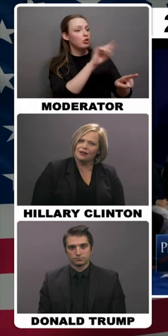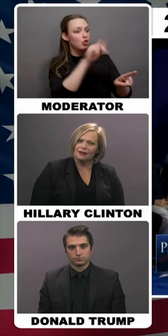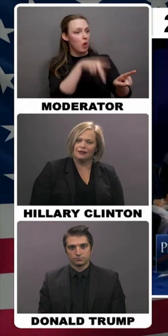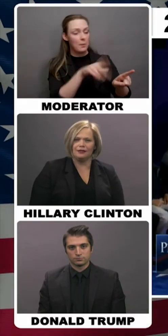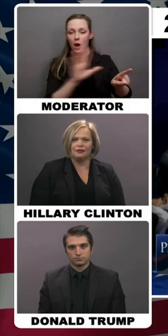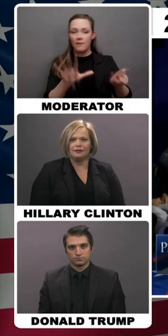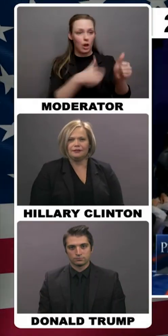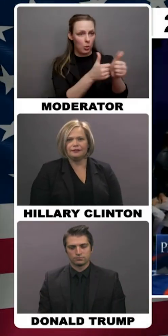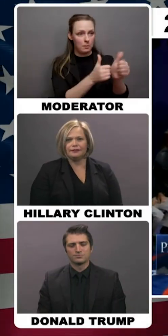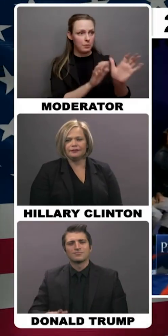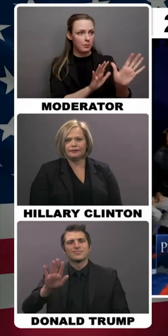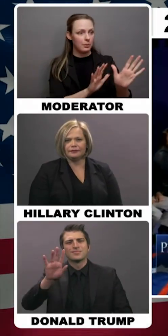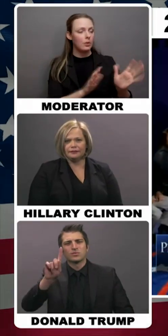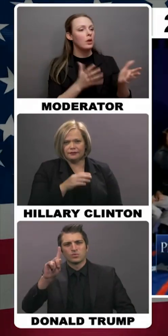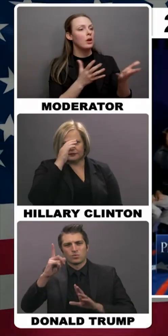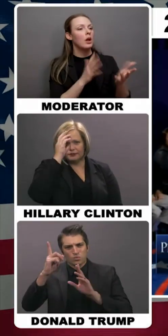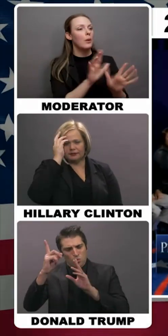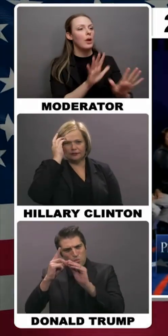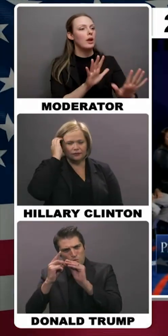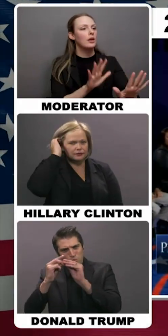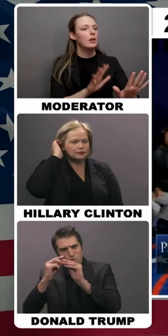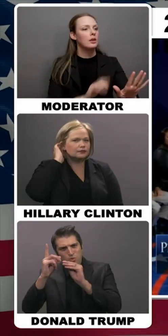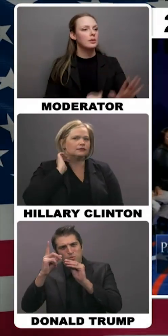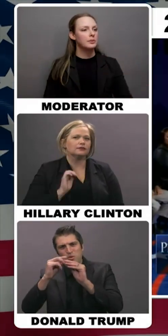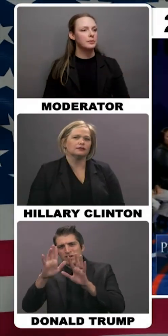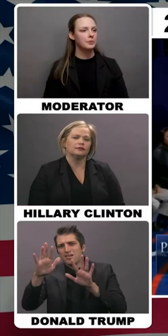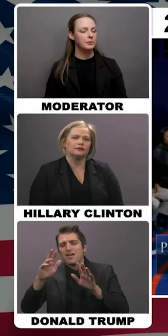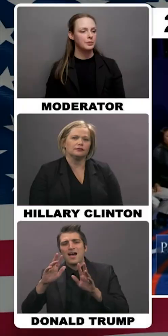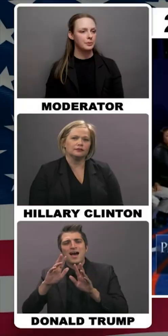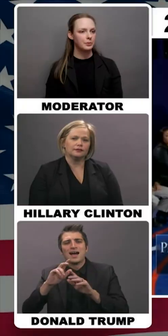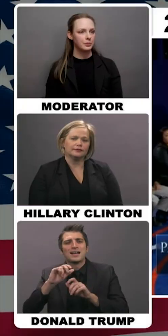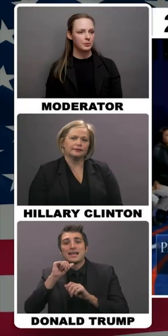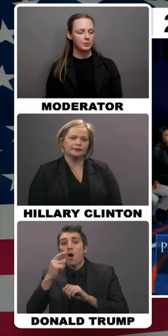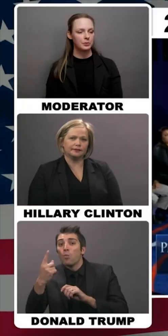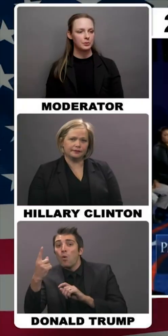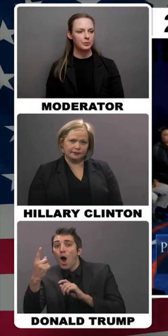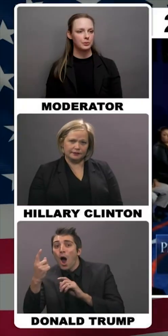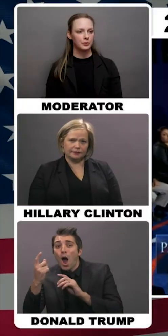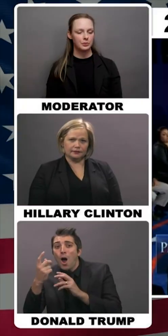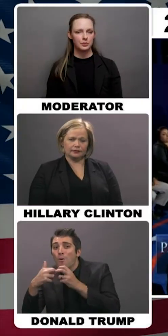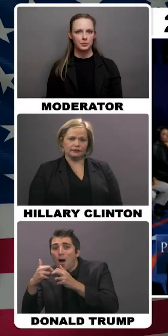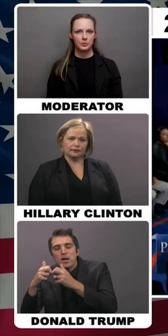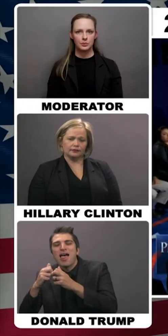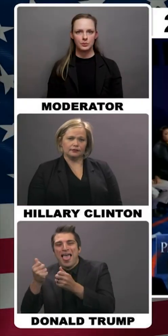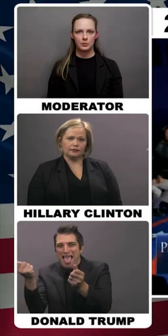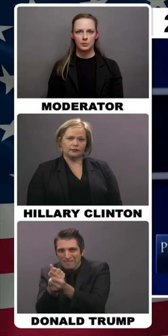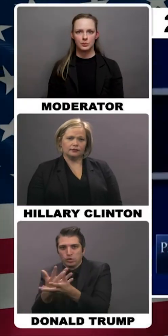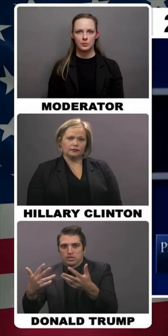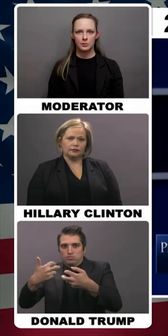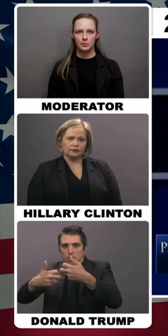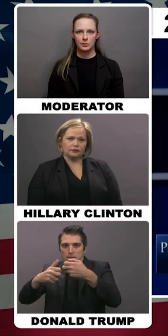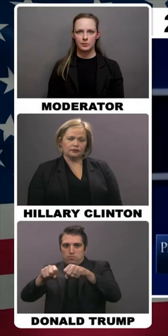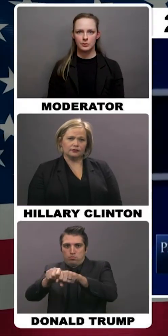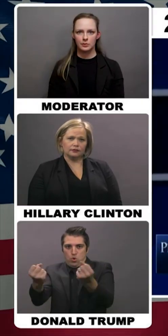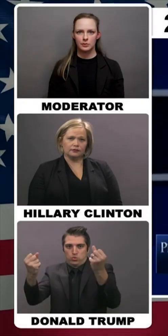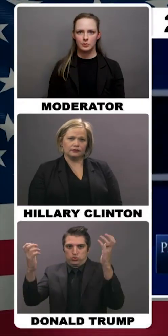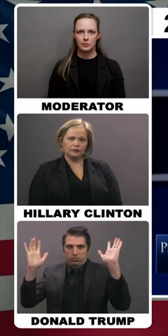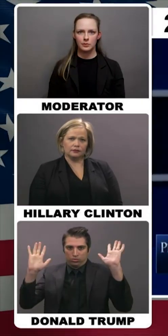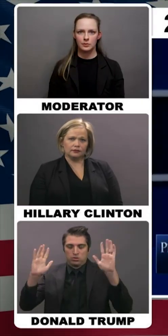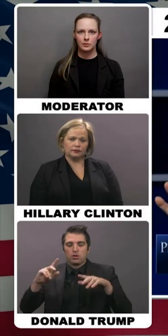Just wanted just one thing. First of all, Hillary, everything's broken about it. Everything. Number two, Bernie Sanders said that Hillary, Hillary Clinton has very bad judgment.